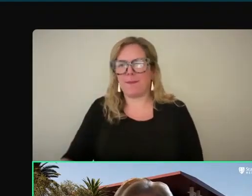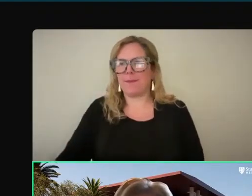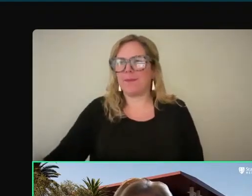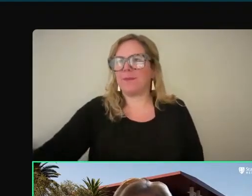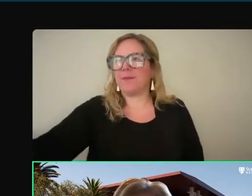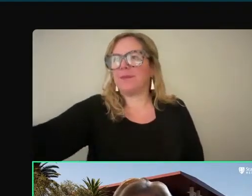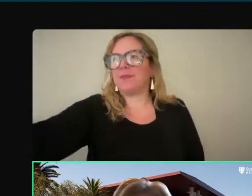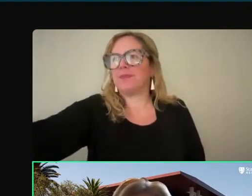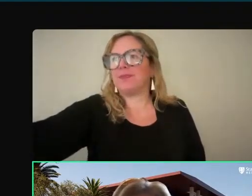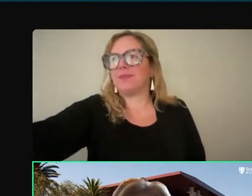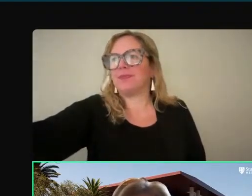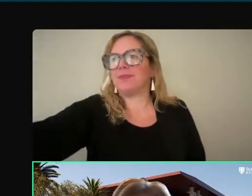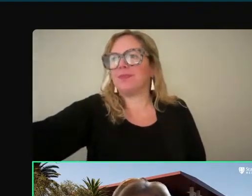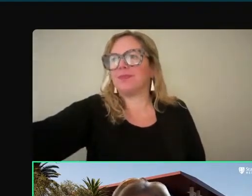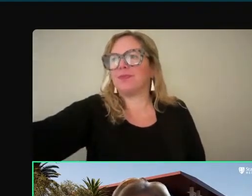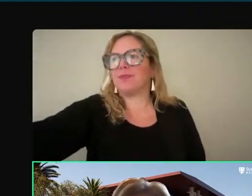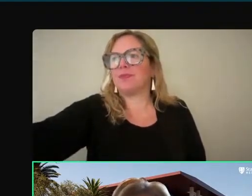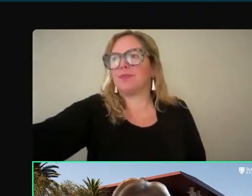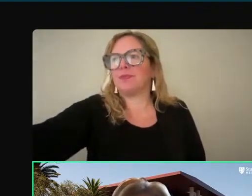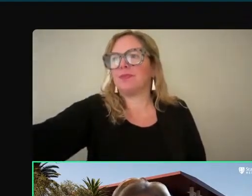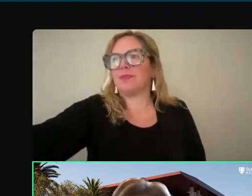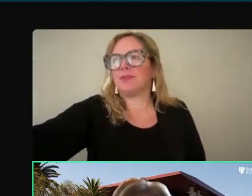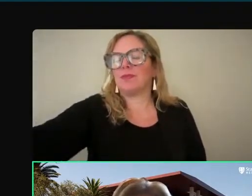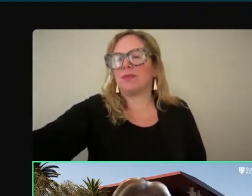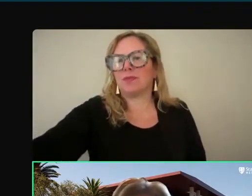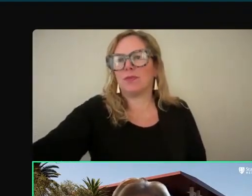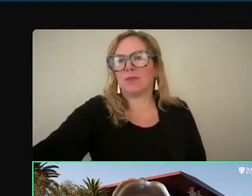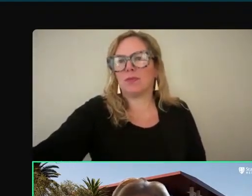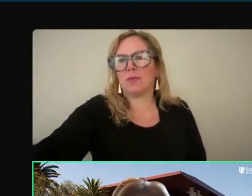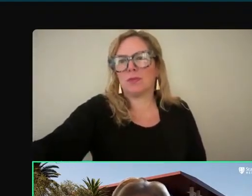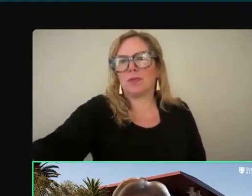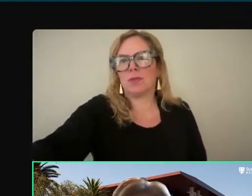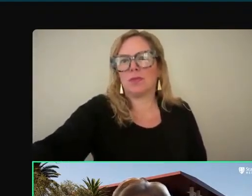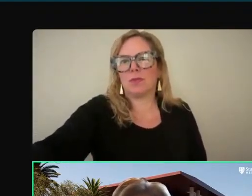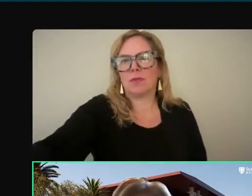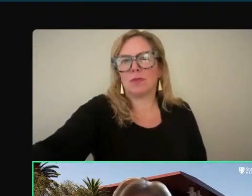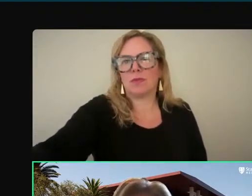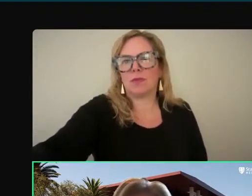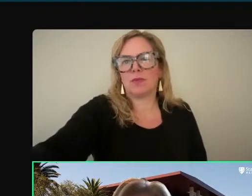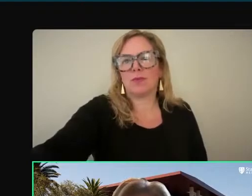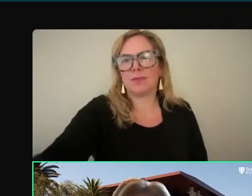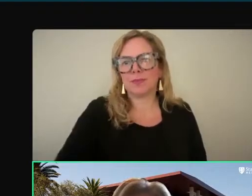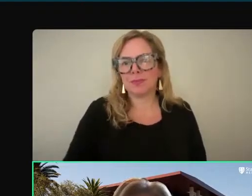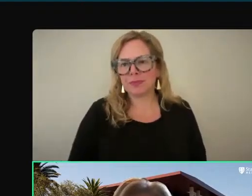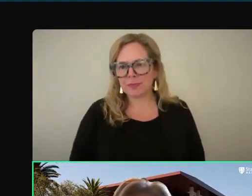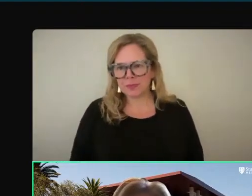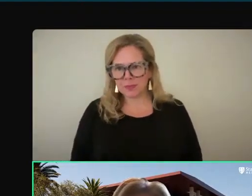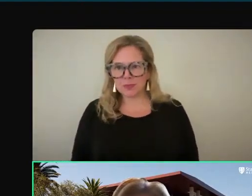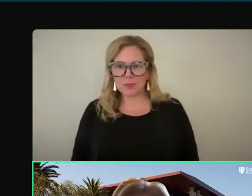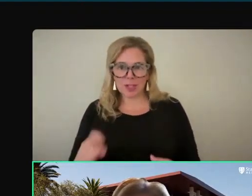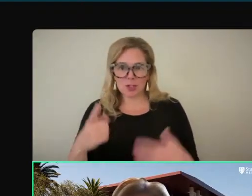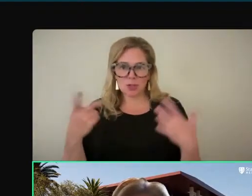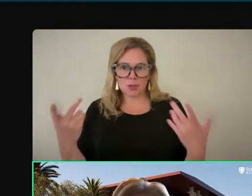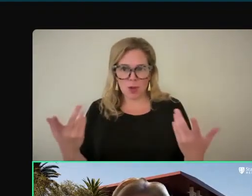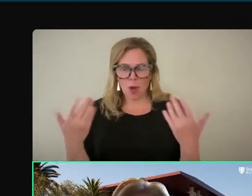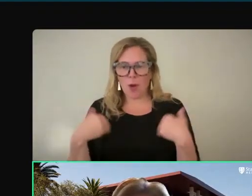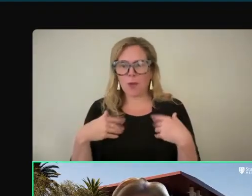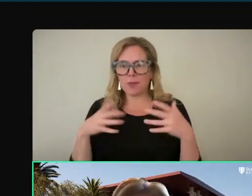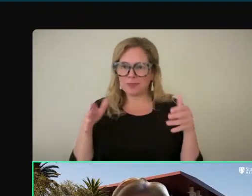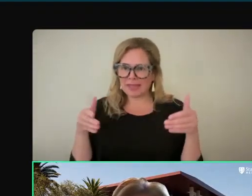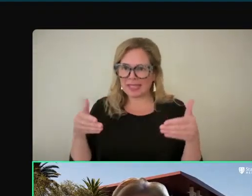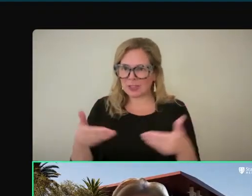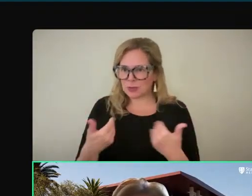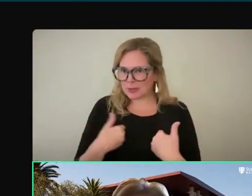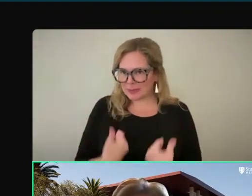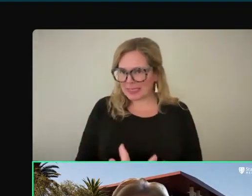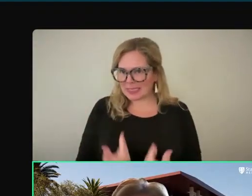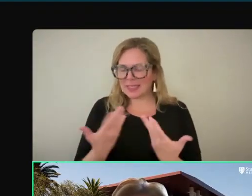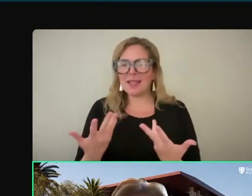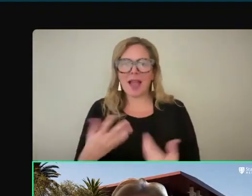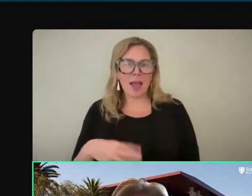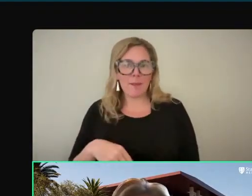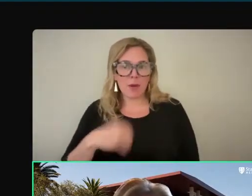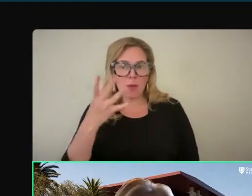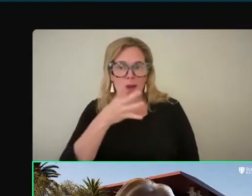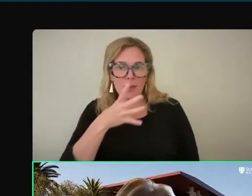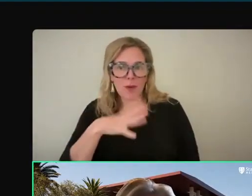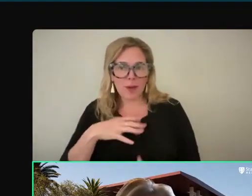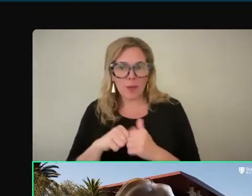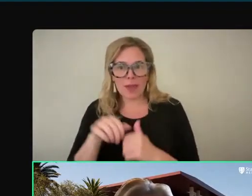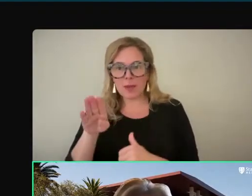briefly, I think Dr. Srinivasan introduced me. I am a white woman with blue eyes and sort of